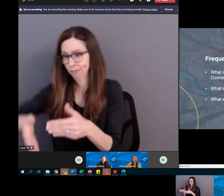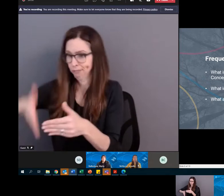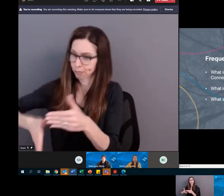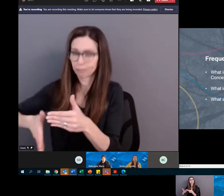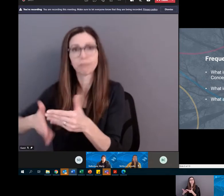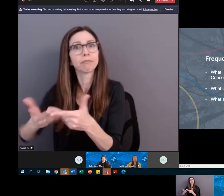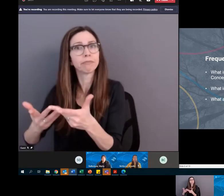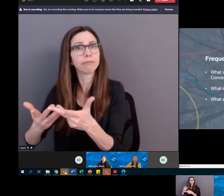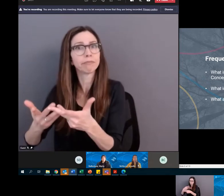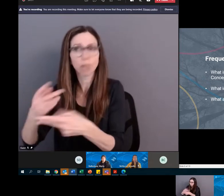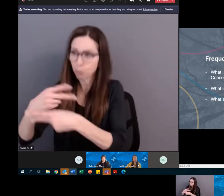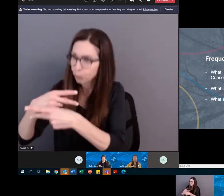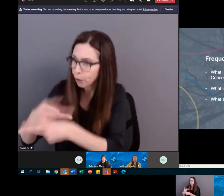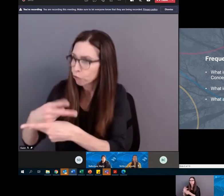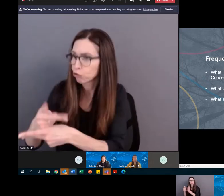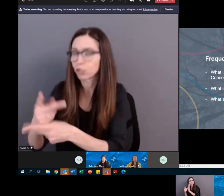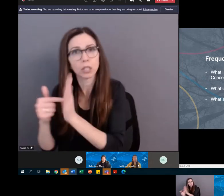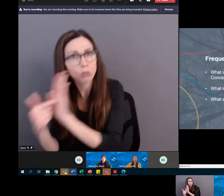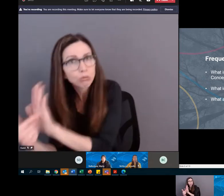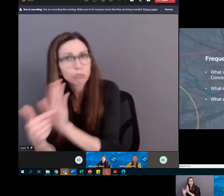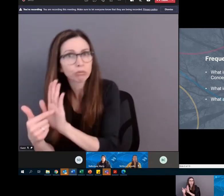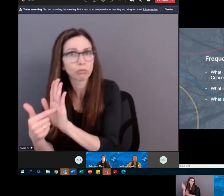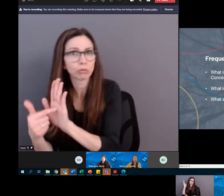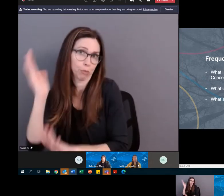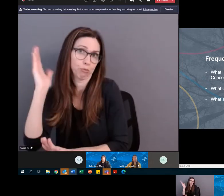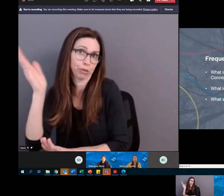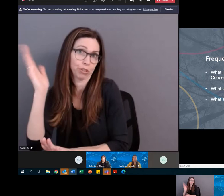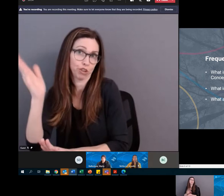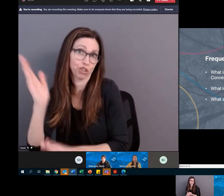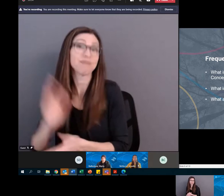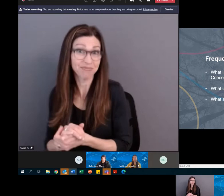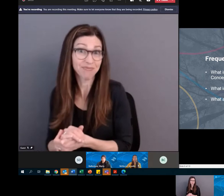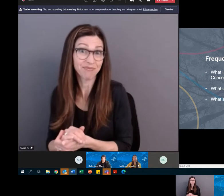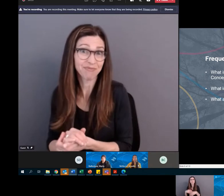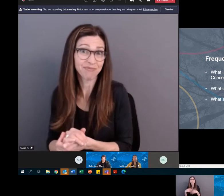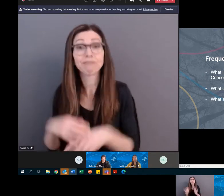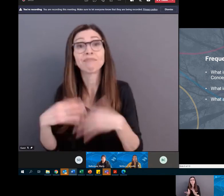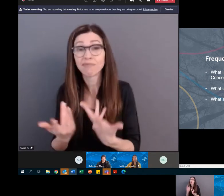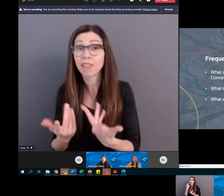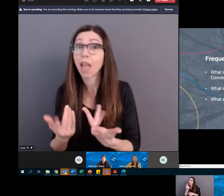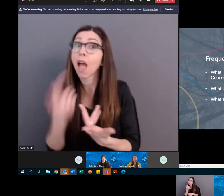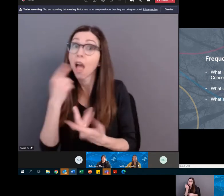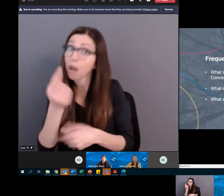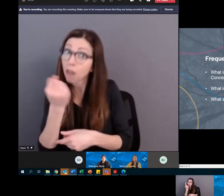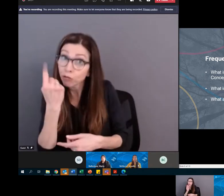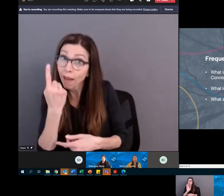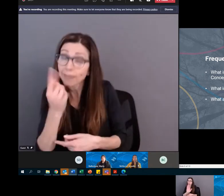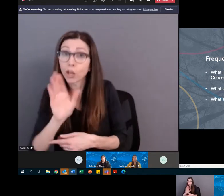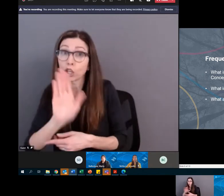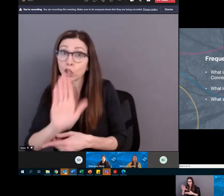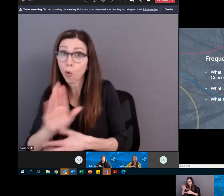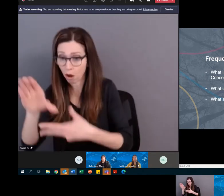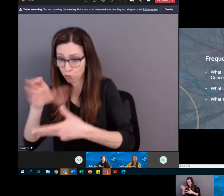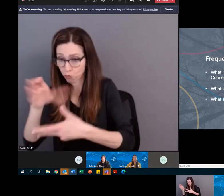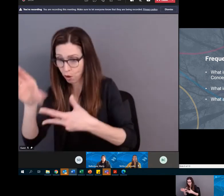of completion and presentation. The strength of the project's impact on a defined public